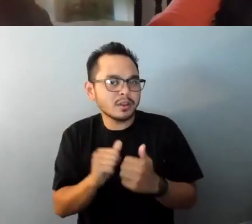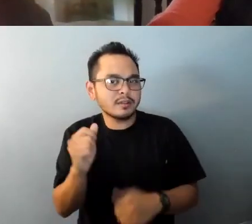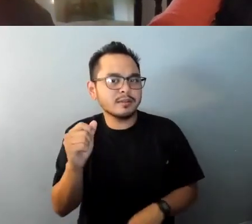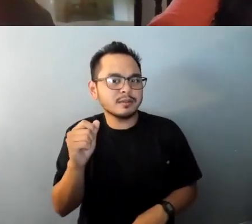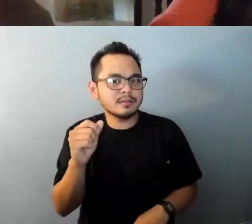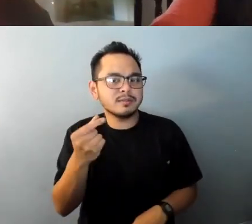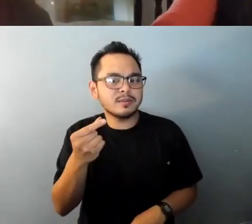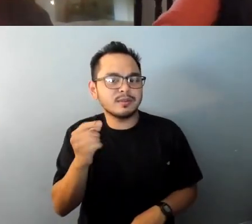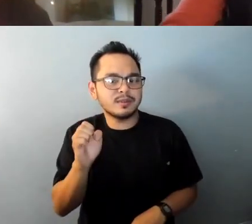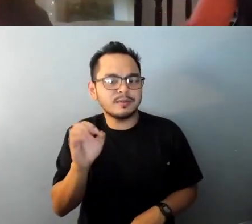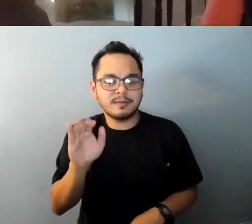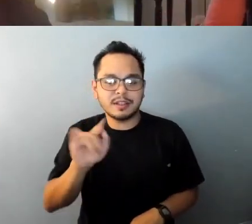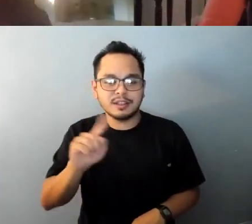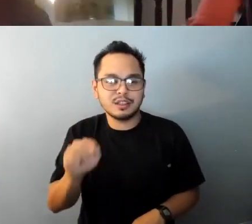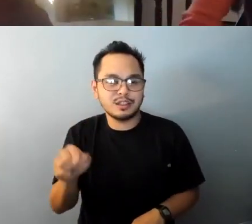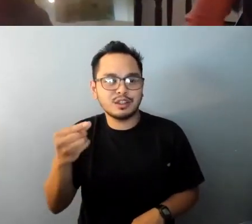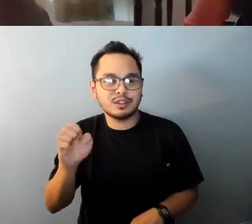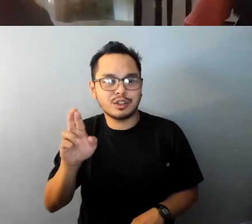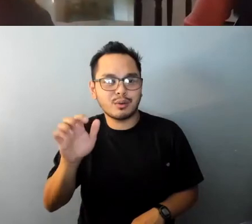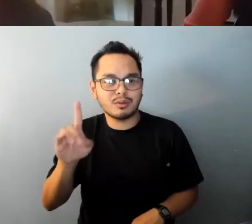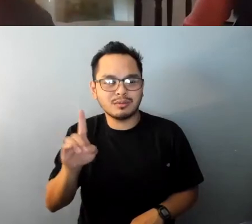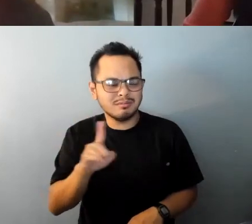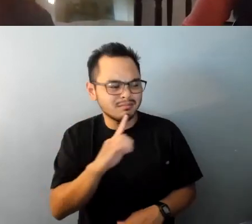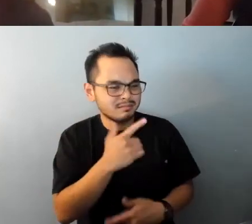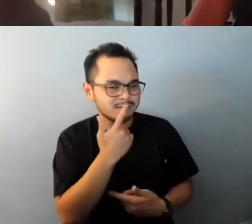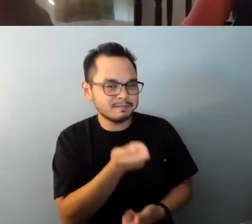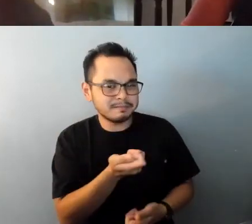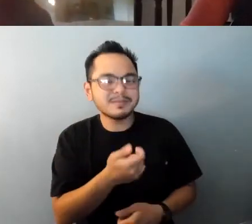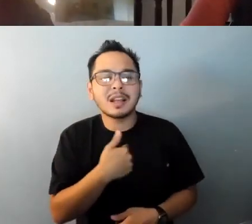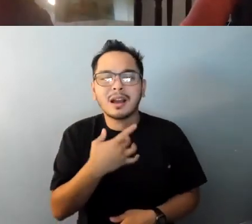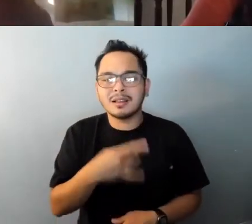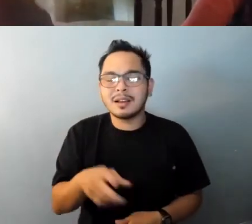That is interesting. I like Kate beings, Excel